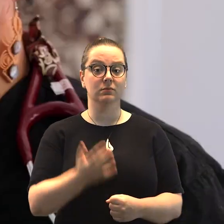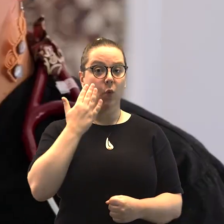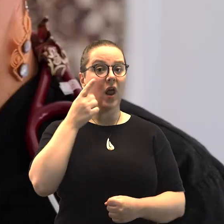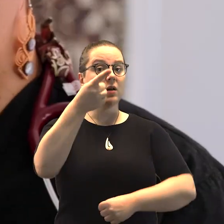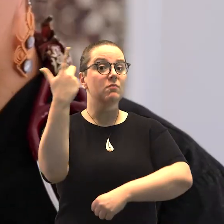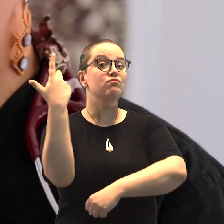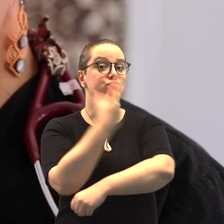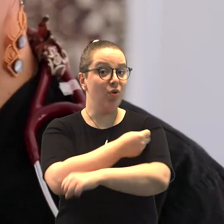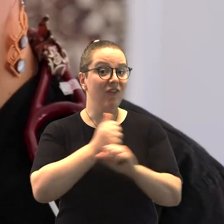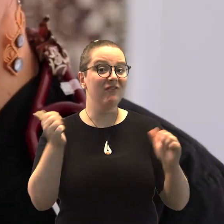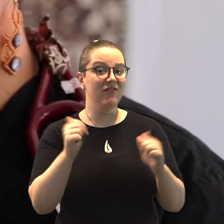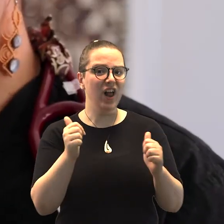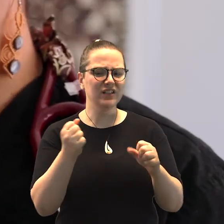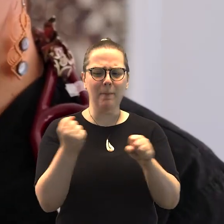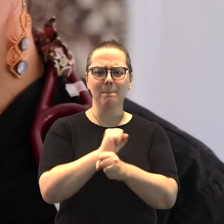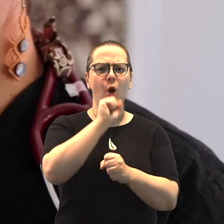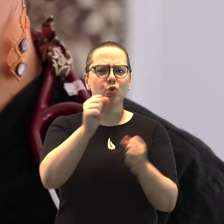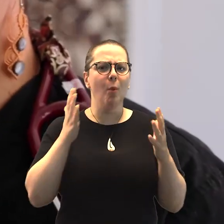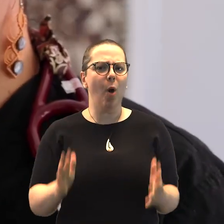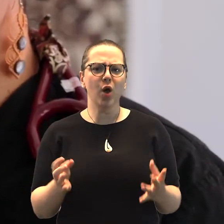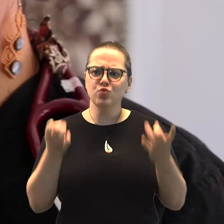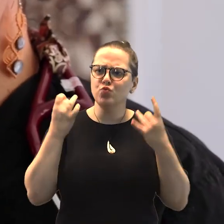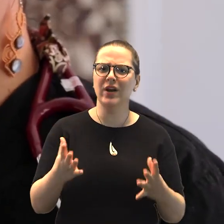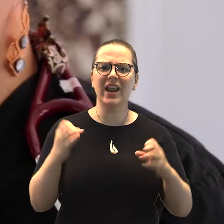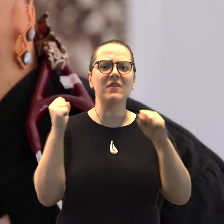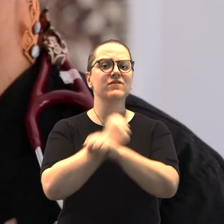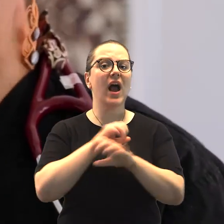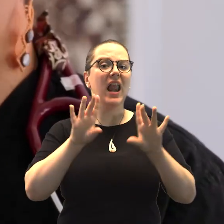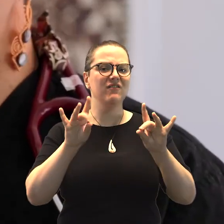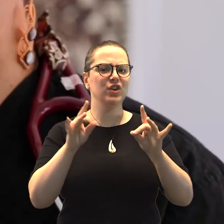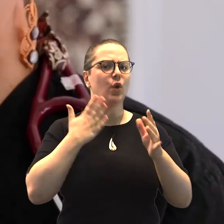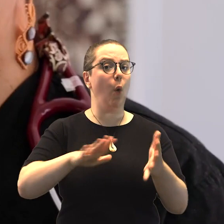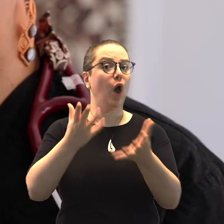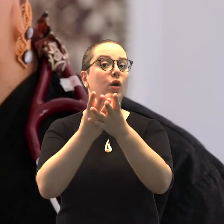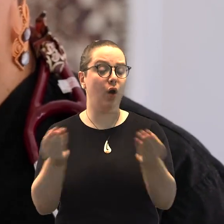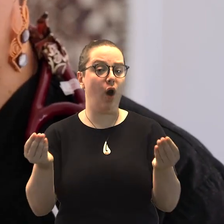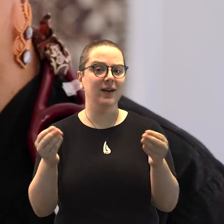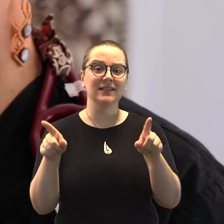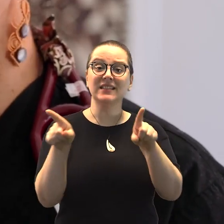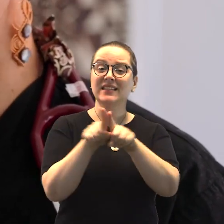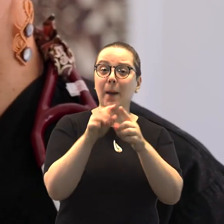When you have a vaccine it stimulates your body to respond to be able to fight off that infection.